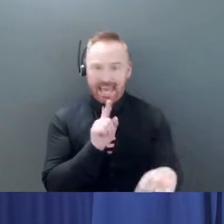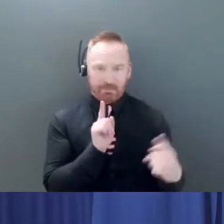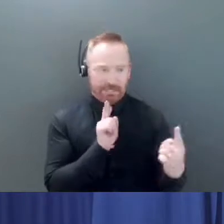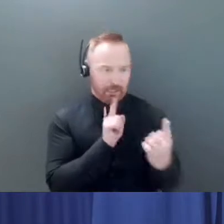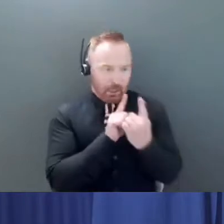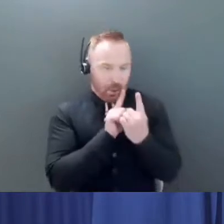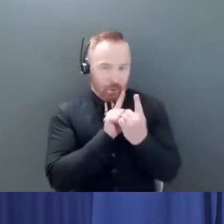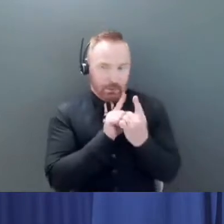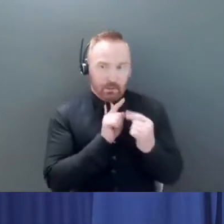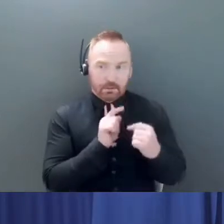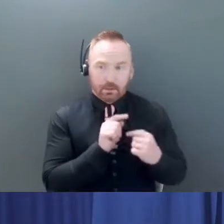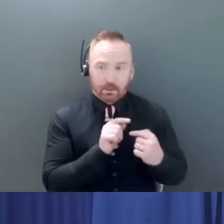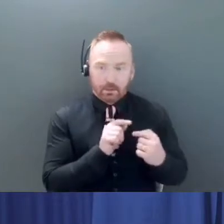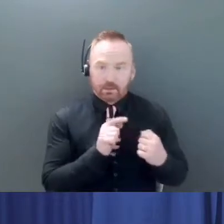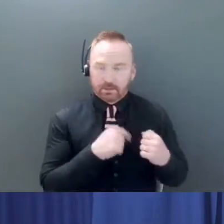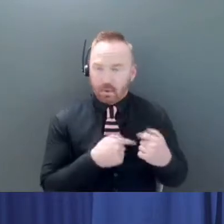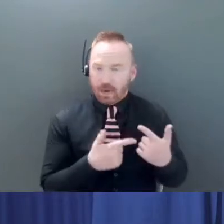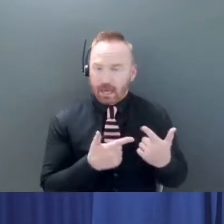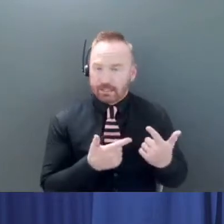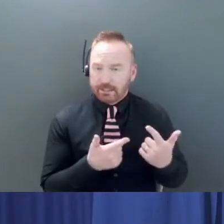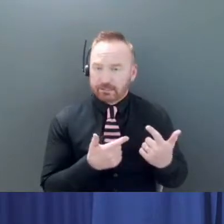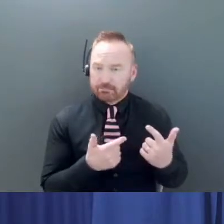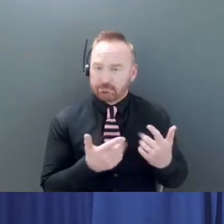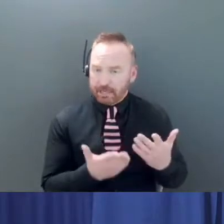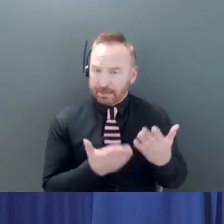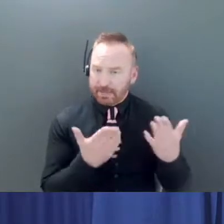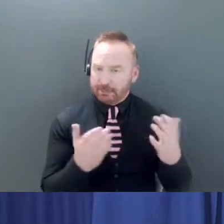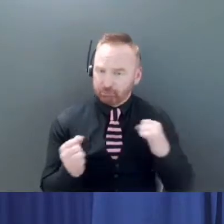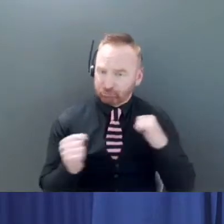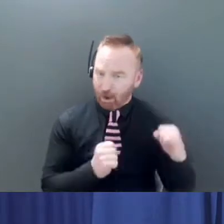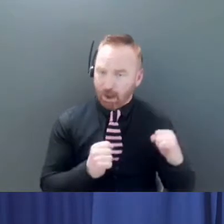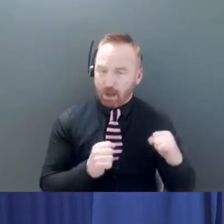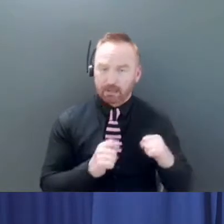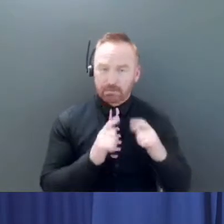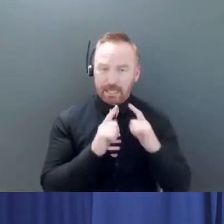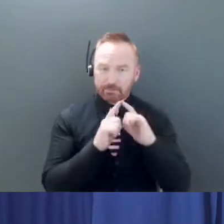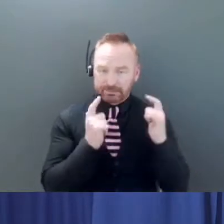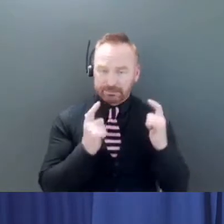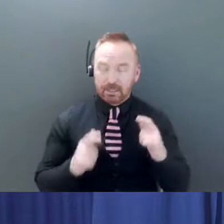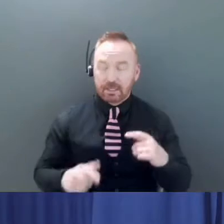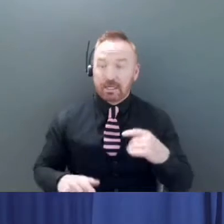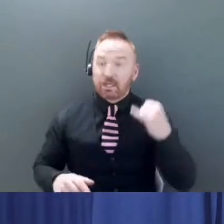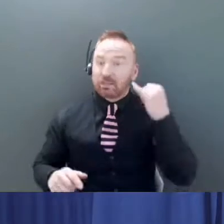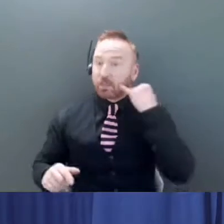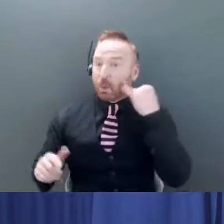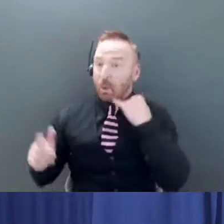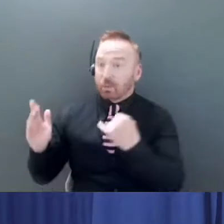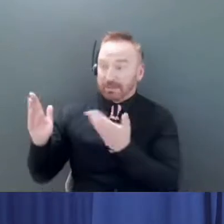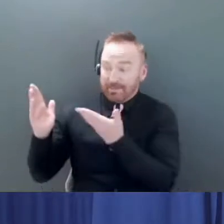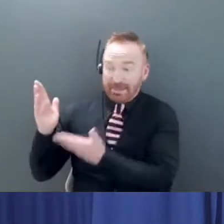if we omitted them, then that's an oversight. So we will make sure that's added.